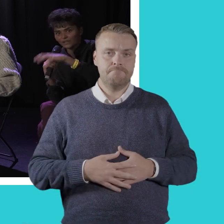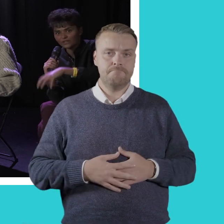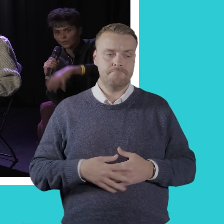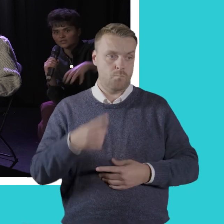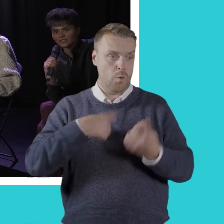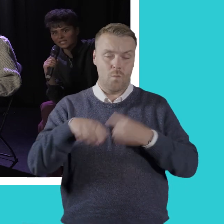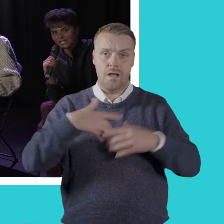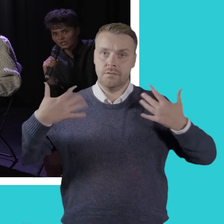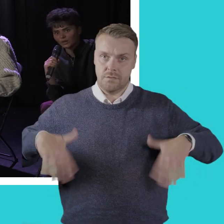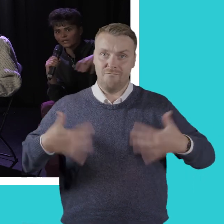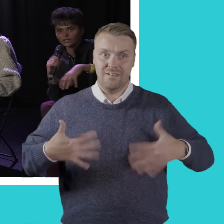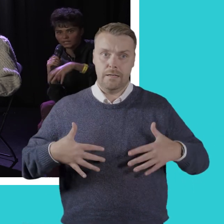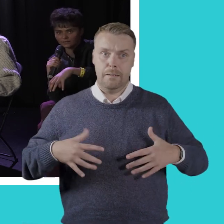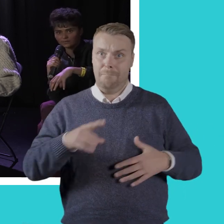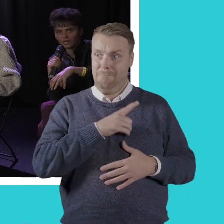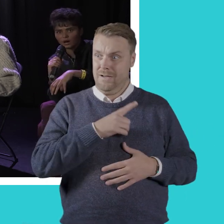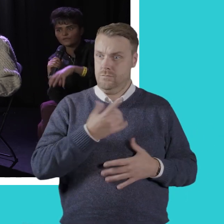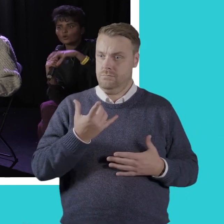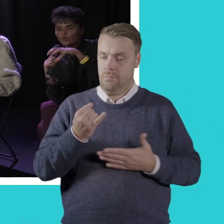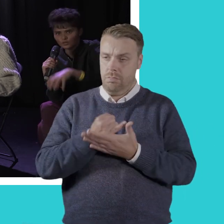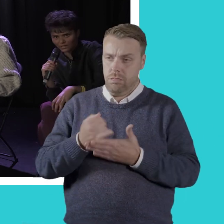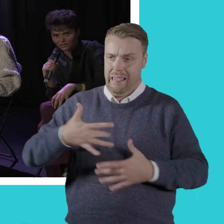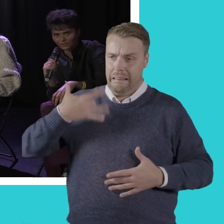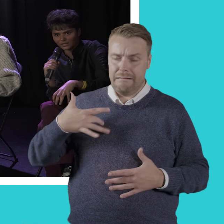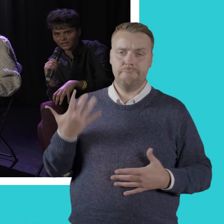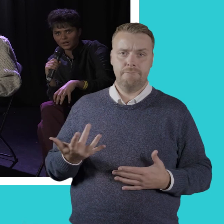in response to the conditions that we are living in. Of course we are suffering